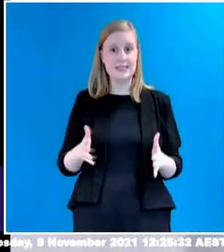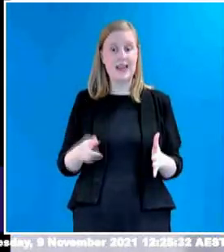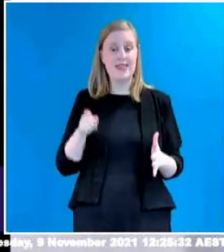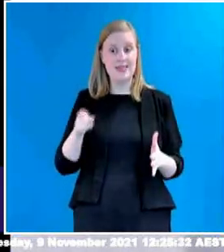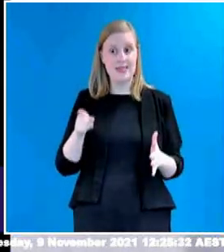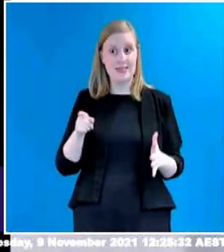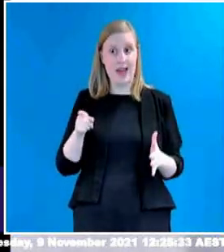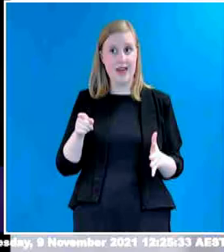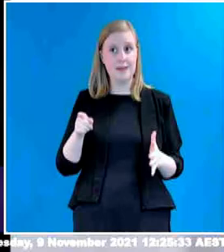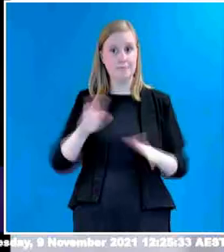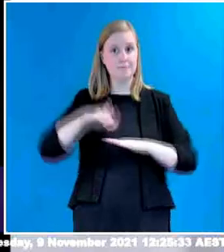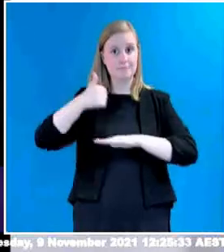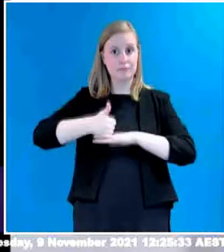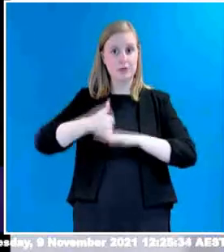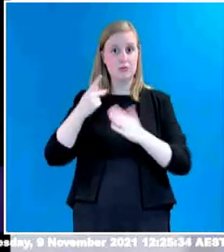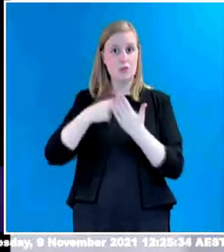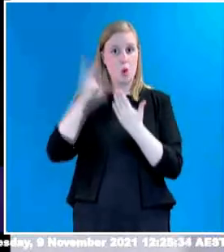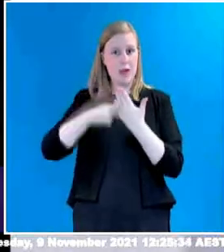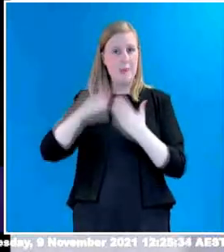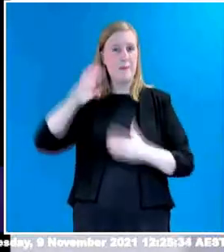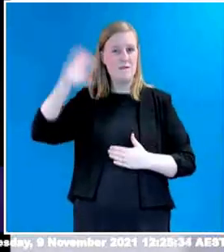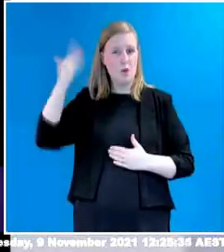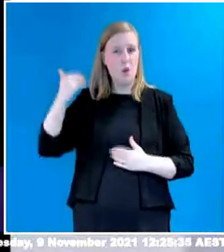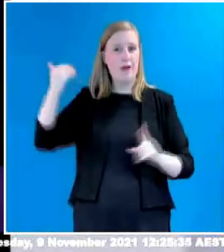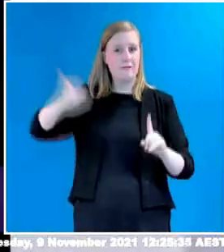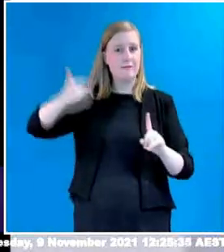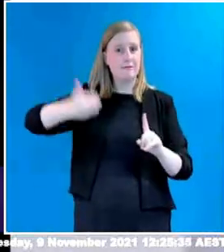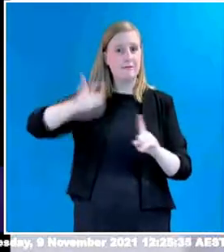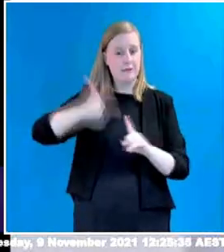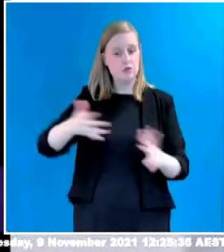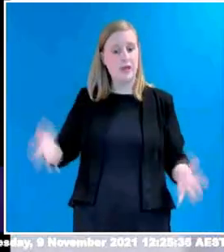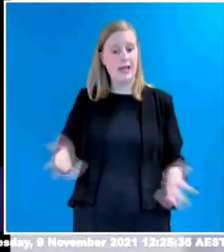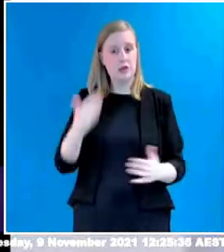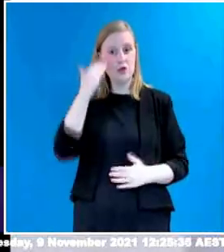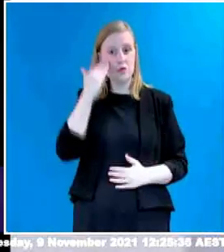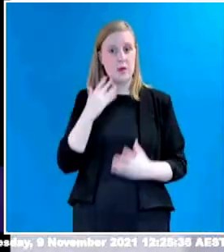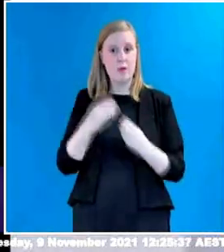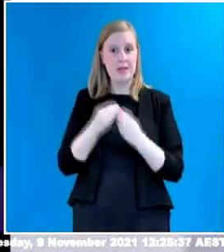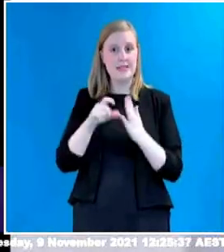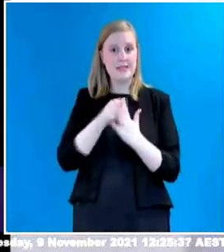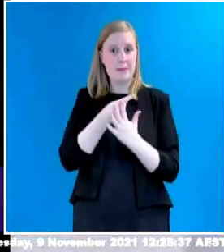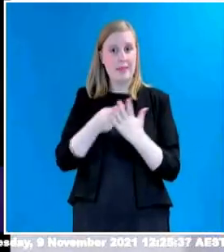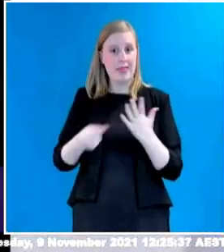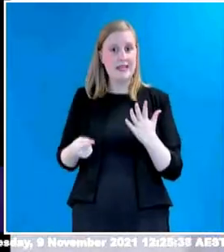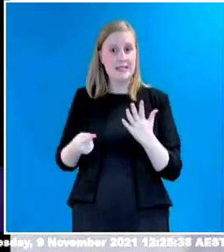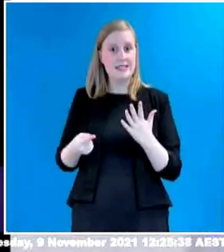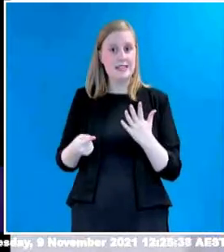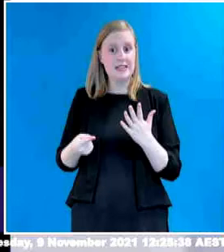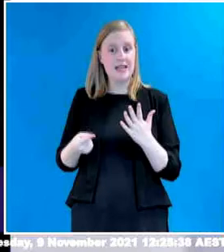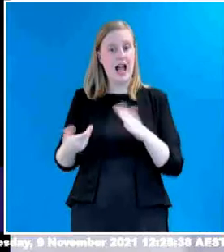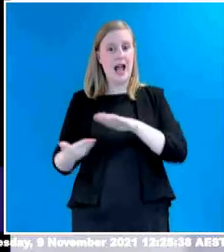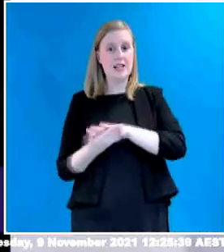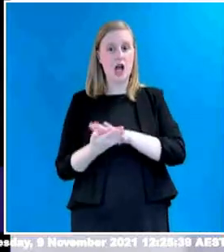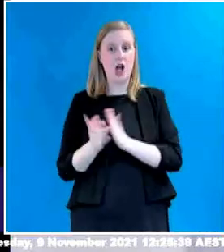different times to encourage women with disability through a scholarship program.